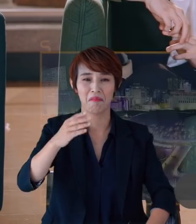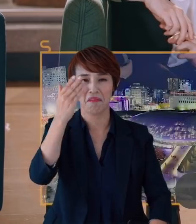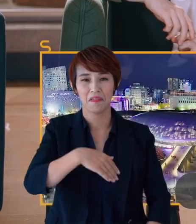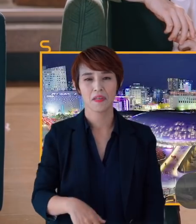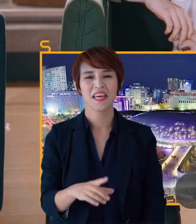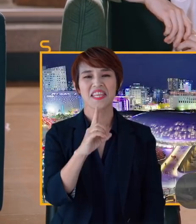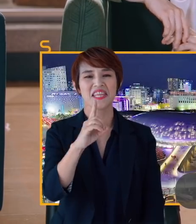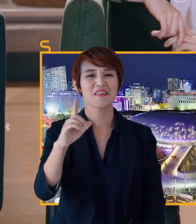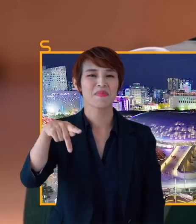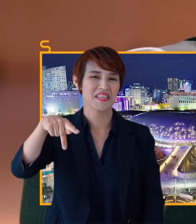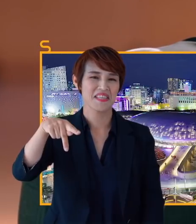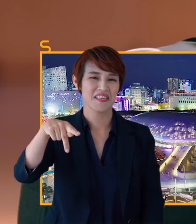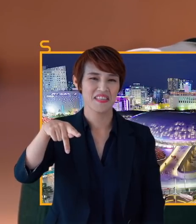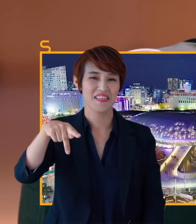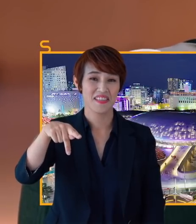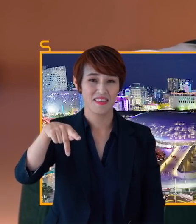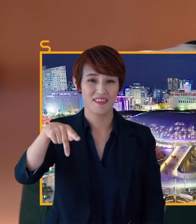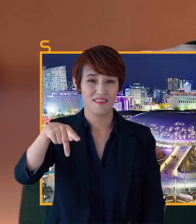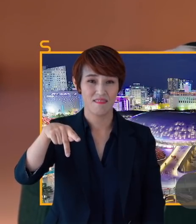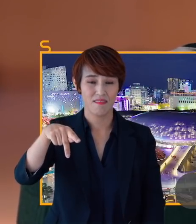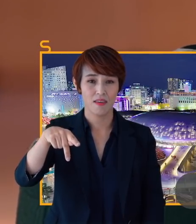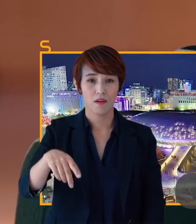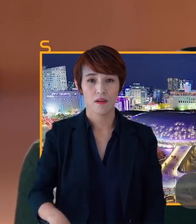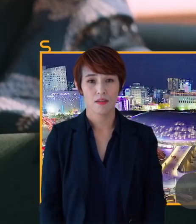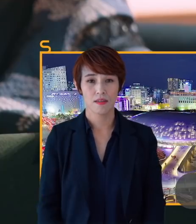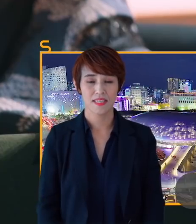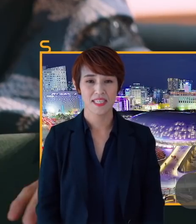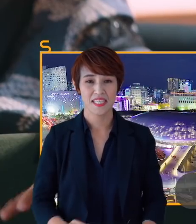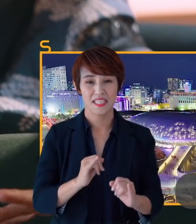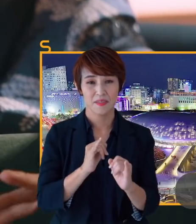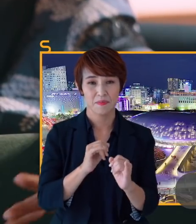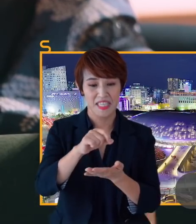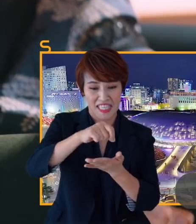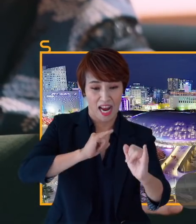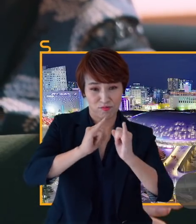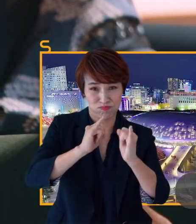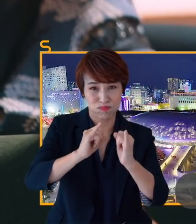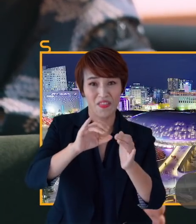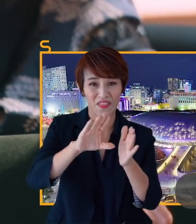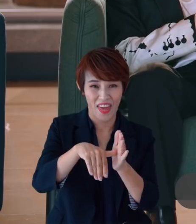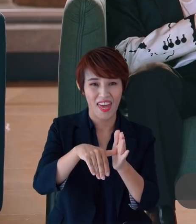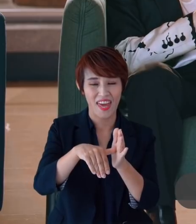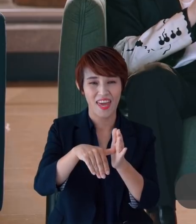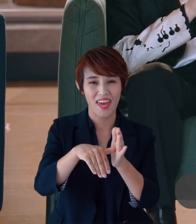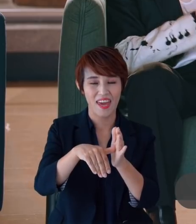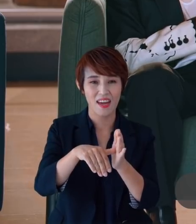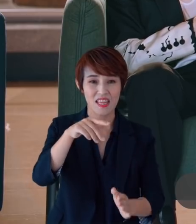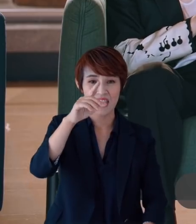For me, it's DDP. We went there for our album’s press conference, right? It was quite overwhelming.